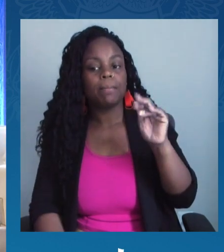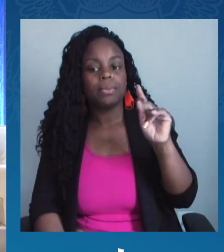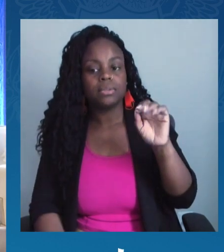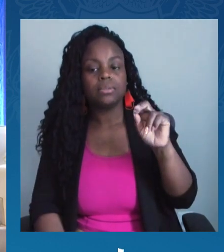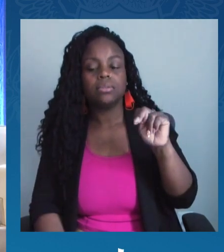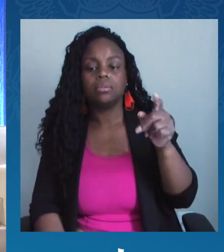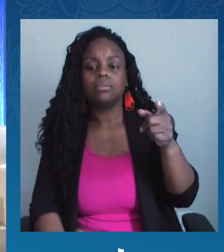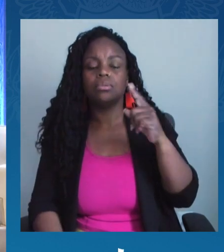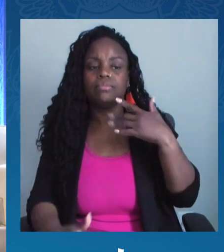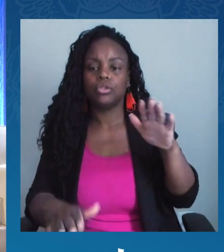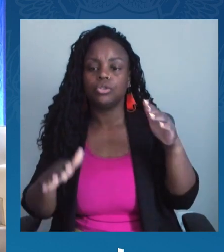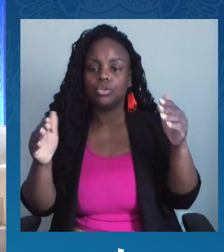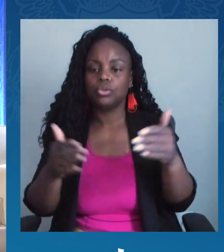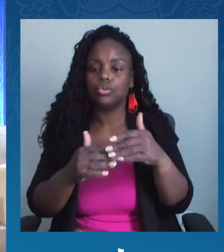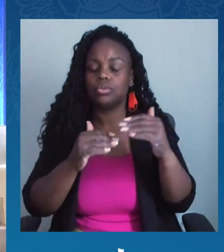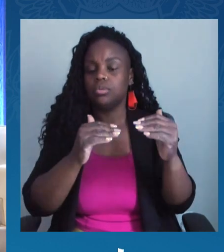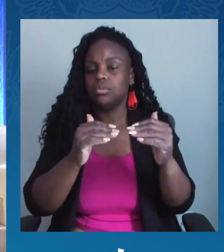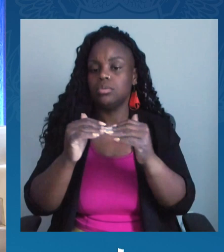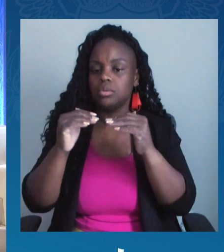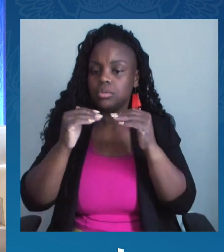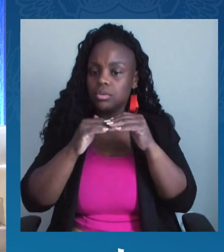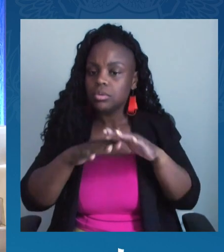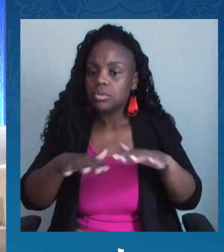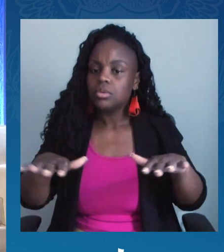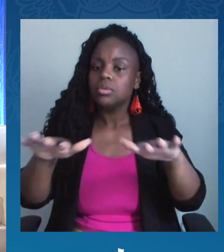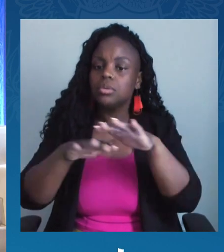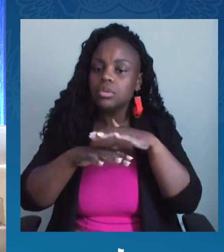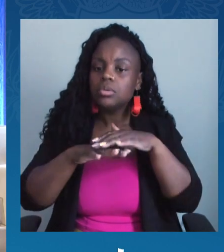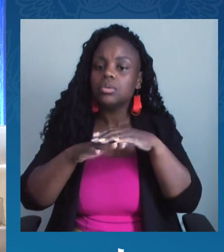who are in his position across cities across the nation.